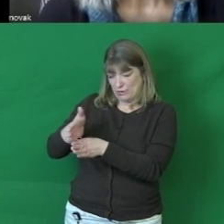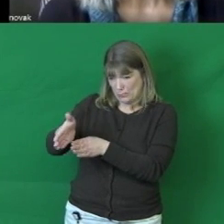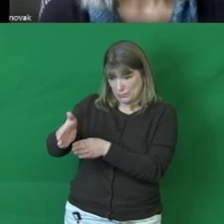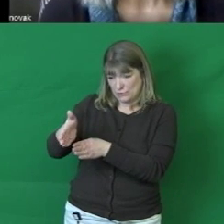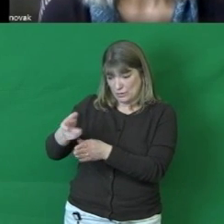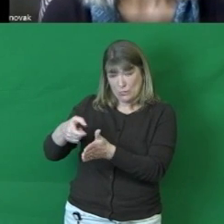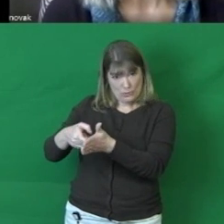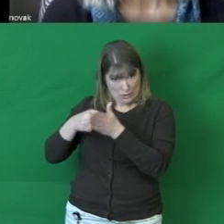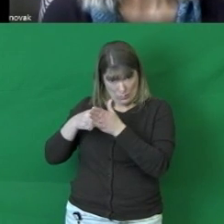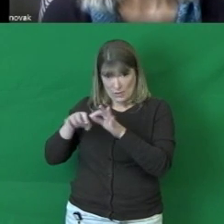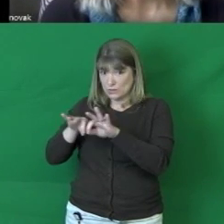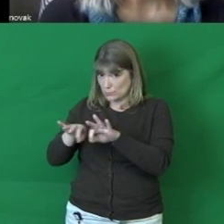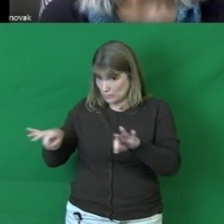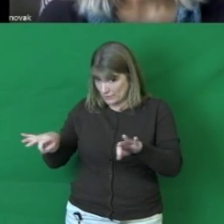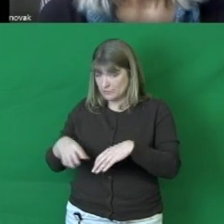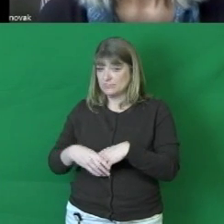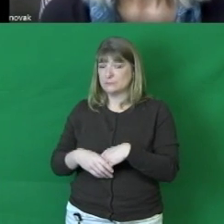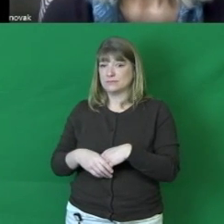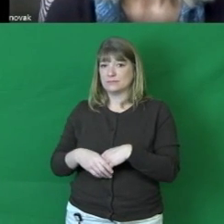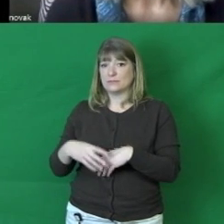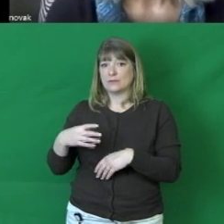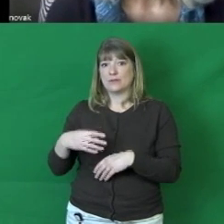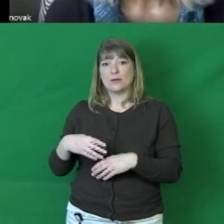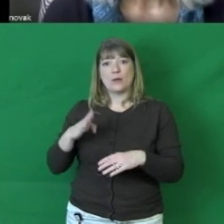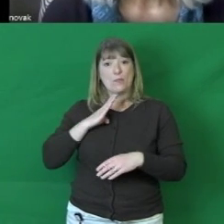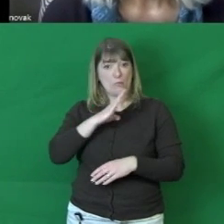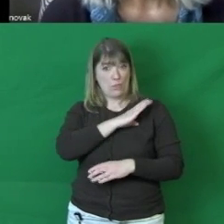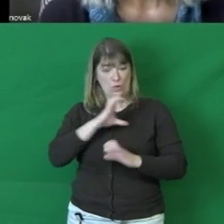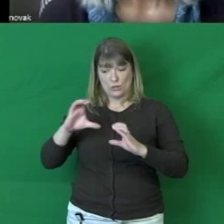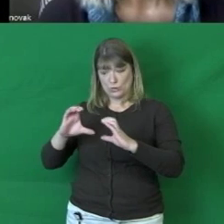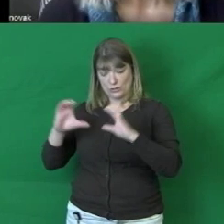that requires a degree. It requires a Board Certification